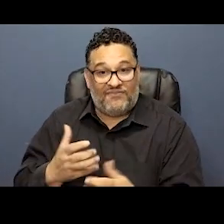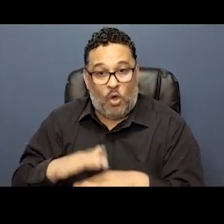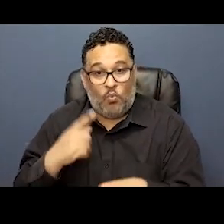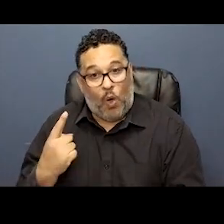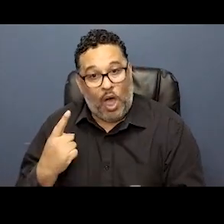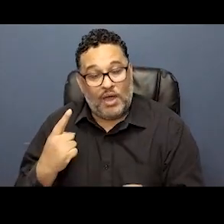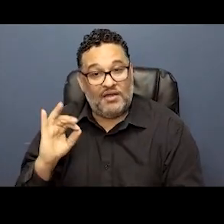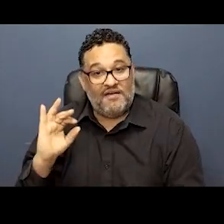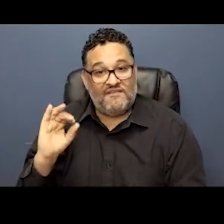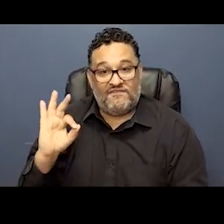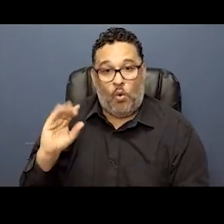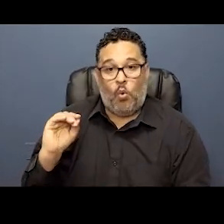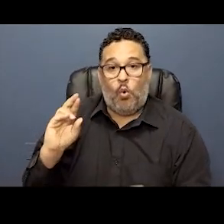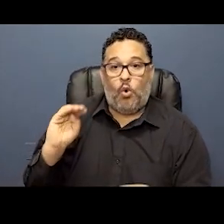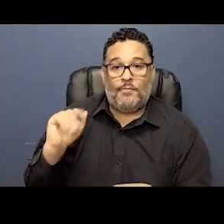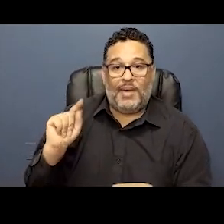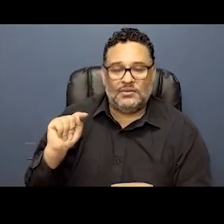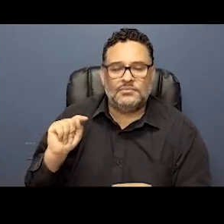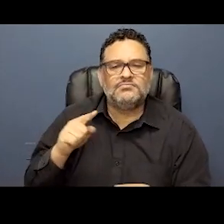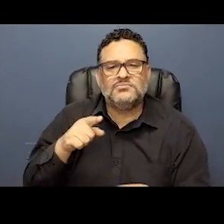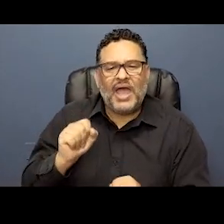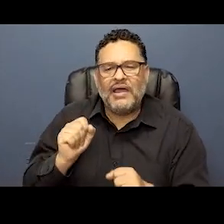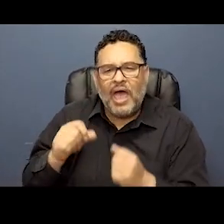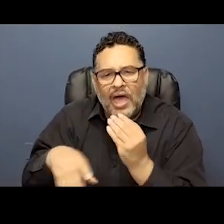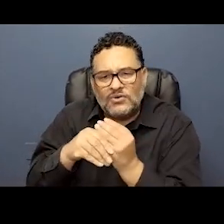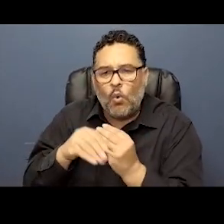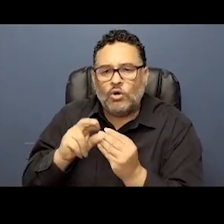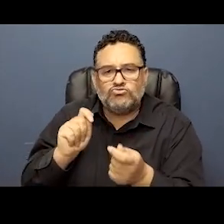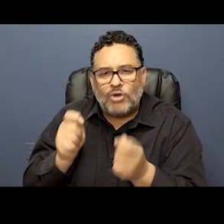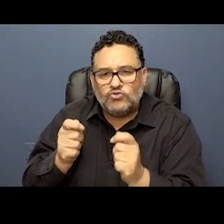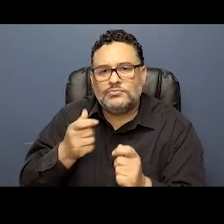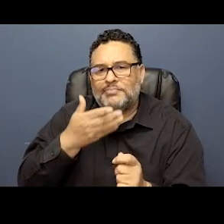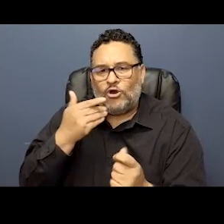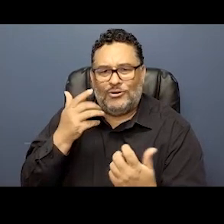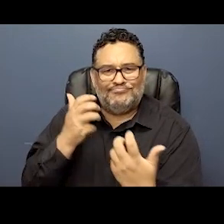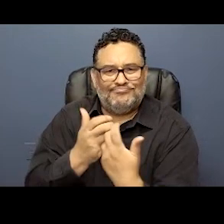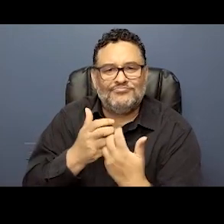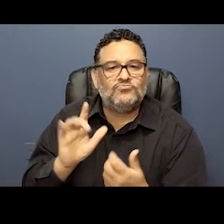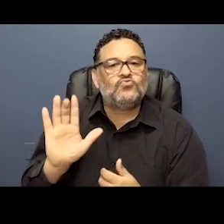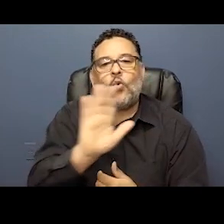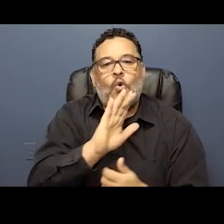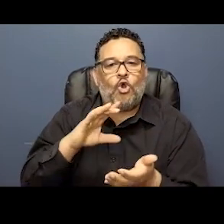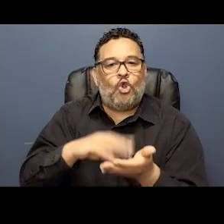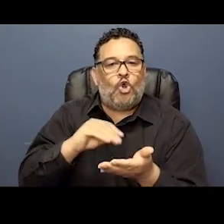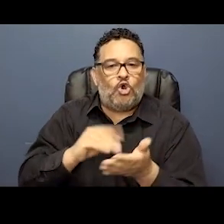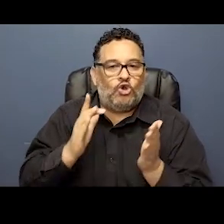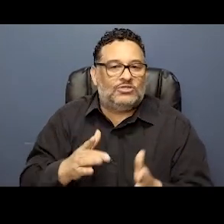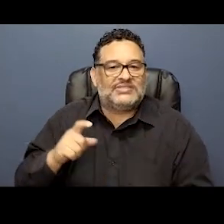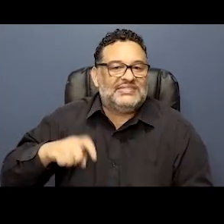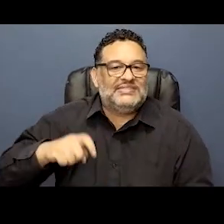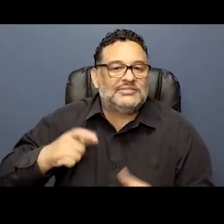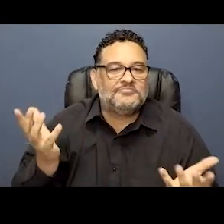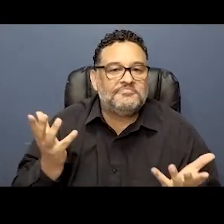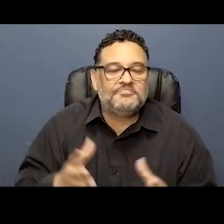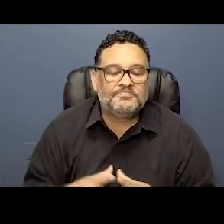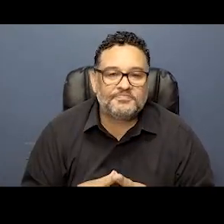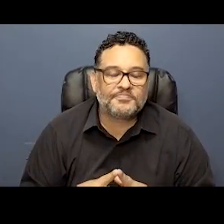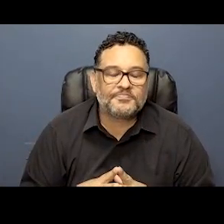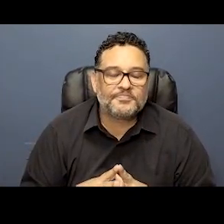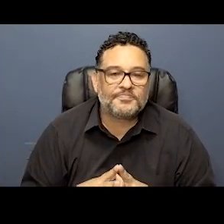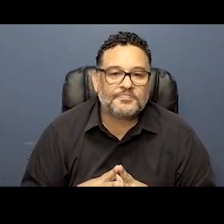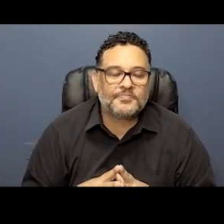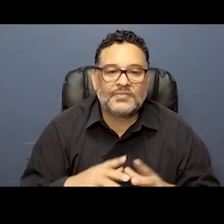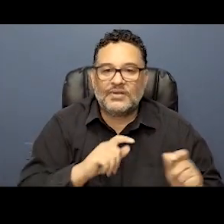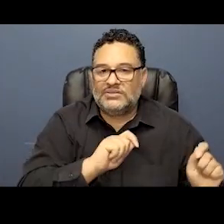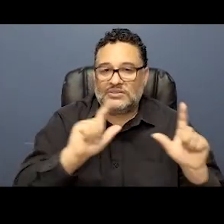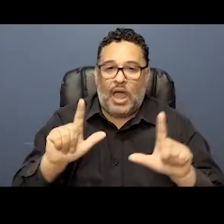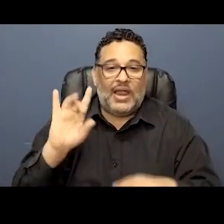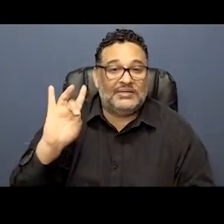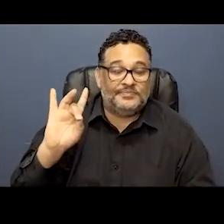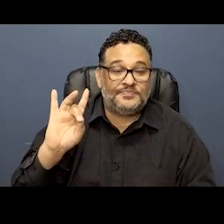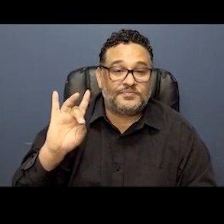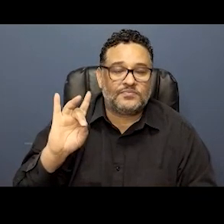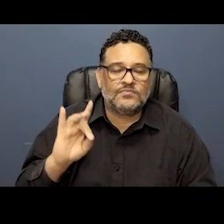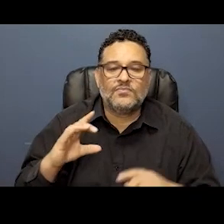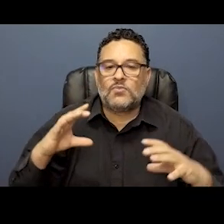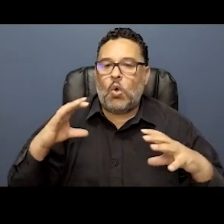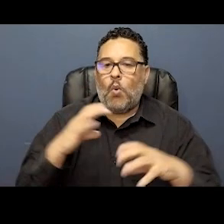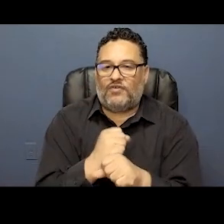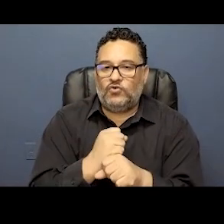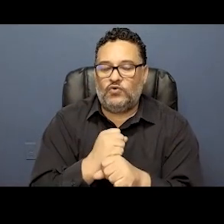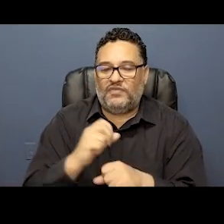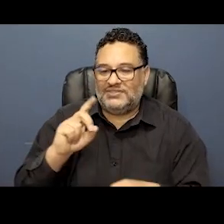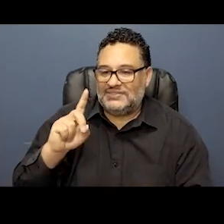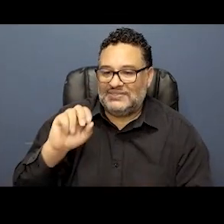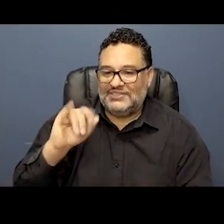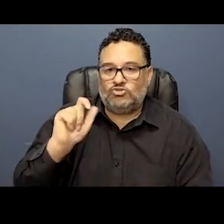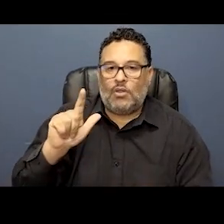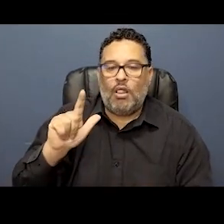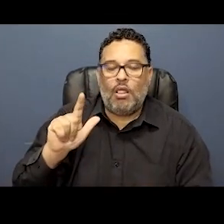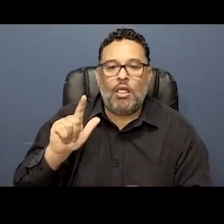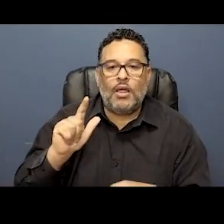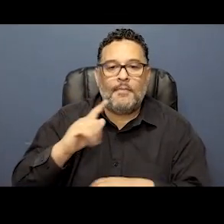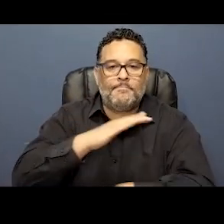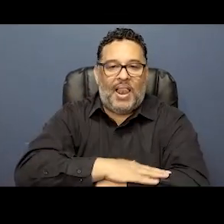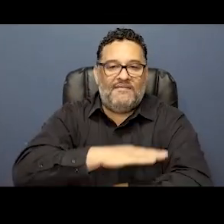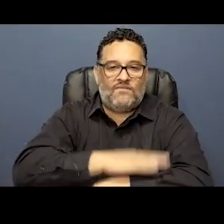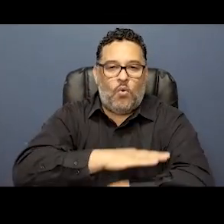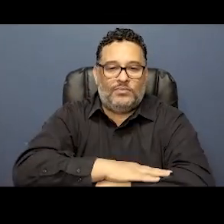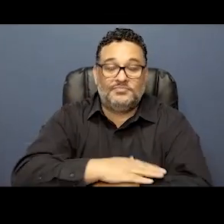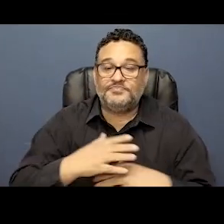to better match your learners’ needs? Slide 8, Overview of Digital Platforms.